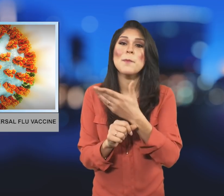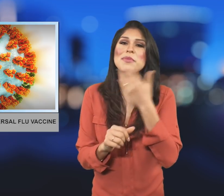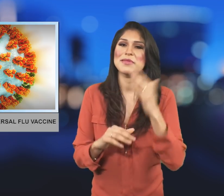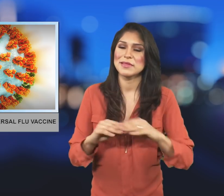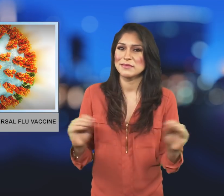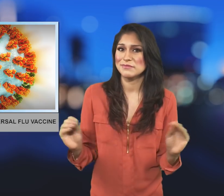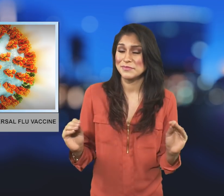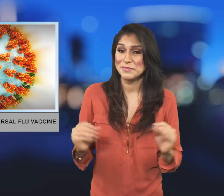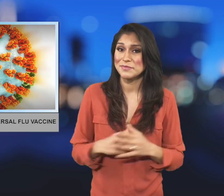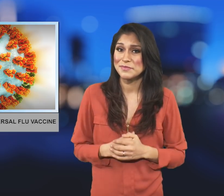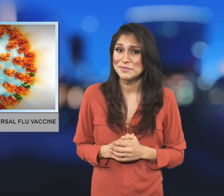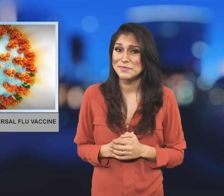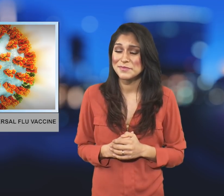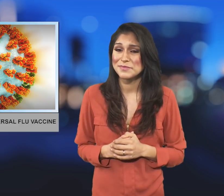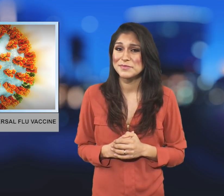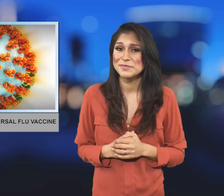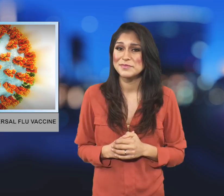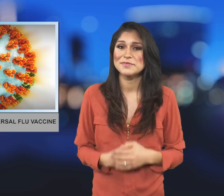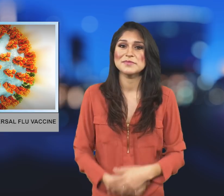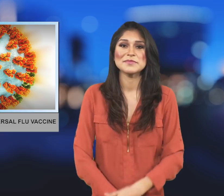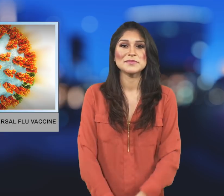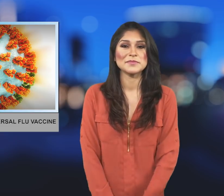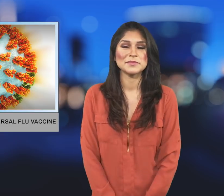is still better than no flu shot at all.